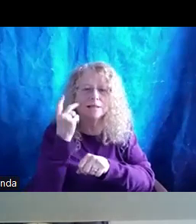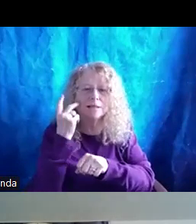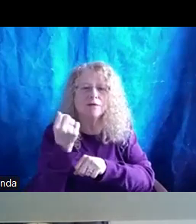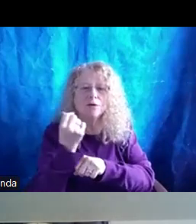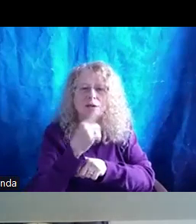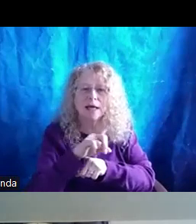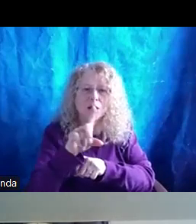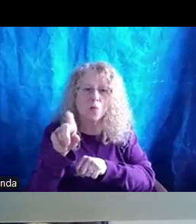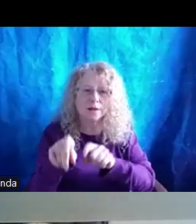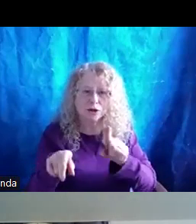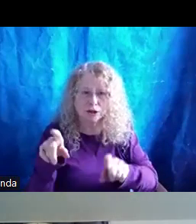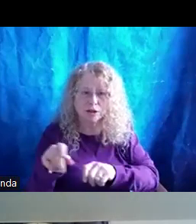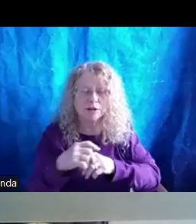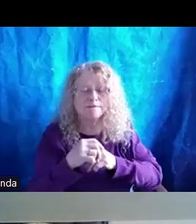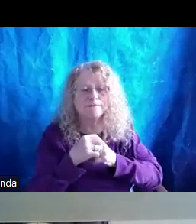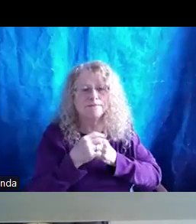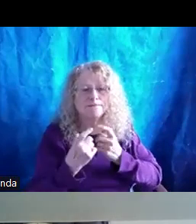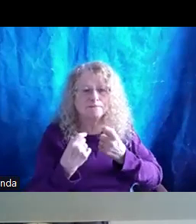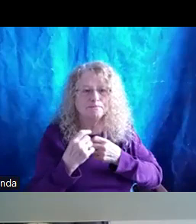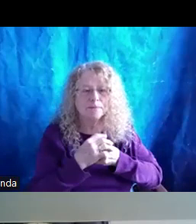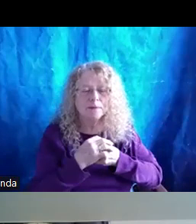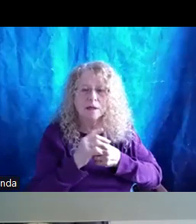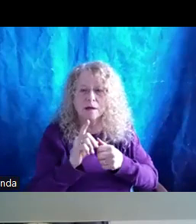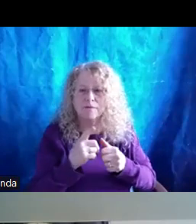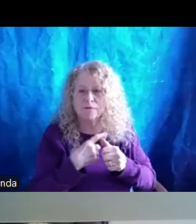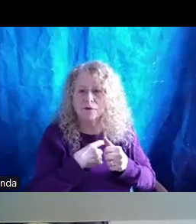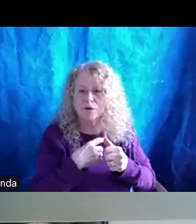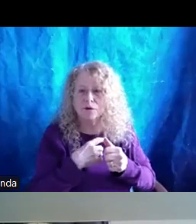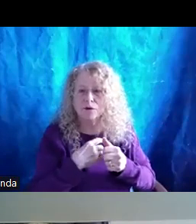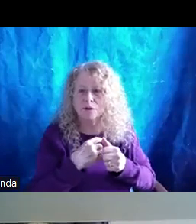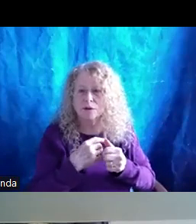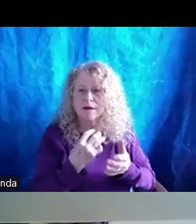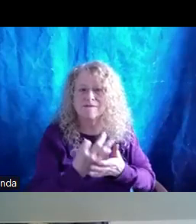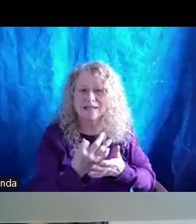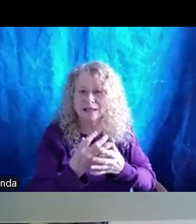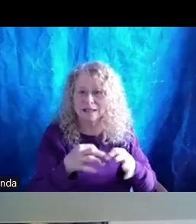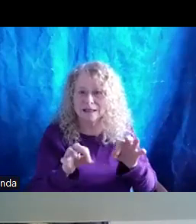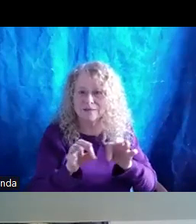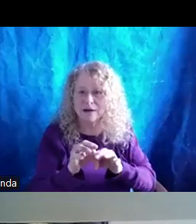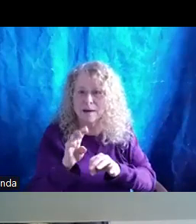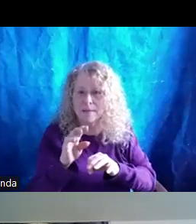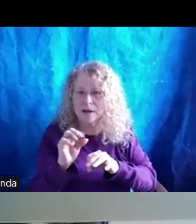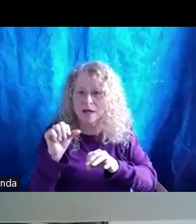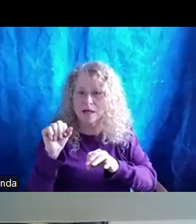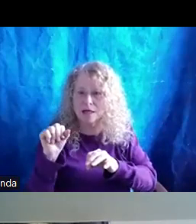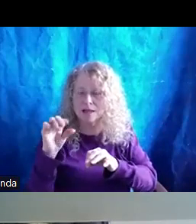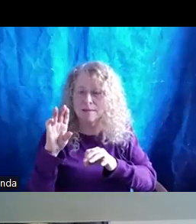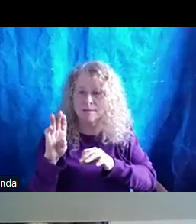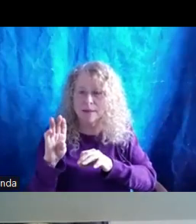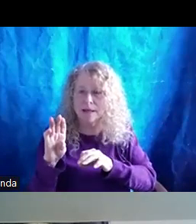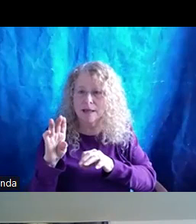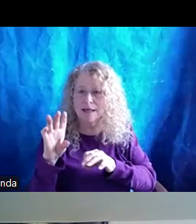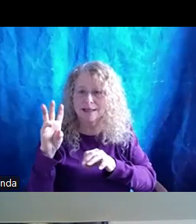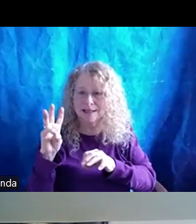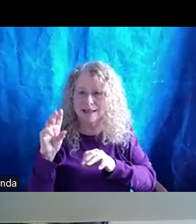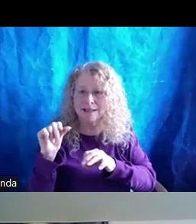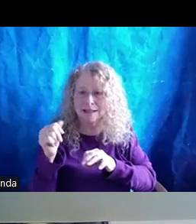SO OUR FIRST FISCALLY SIGNIFICANT BILL IS SB, OR SENATE BILL 610 WHICH IS THE FOOD FOR